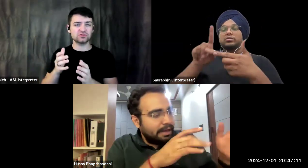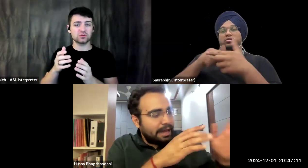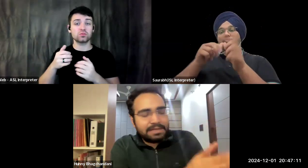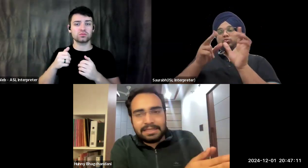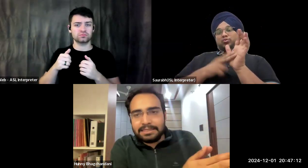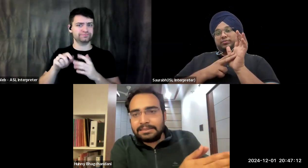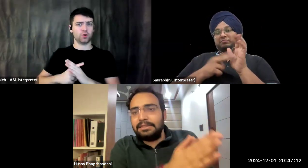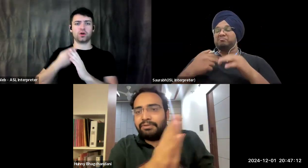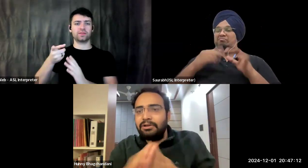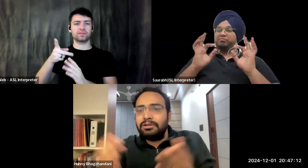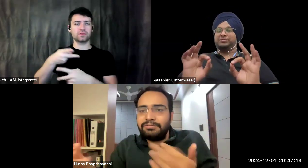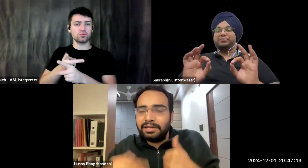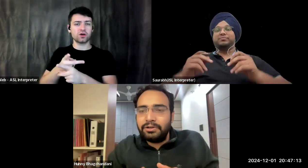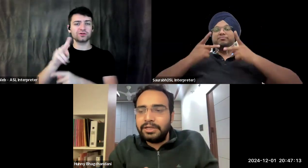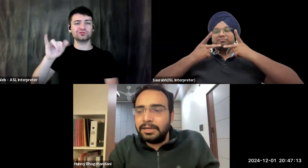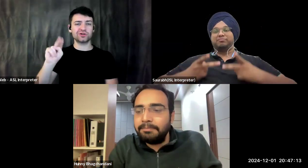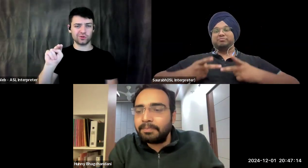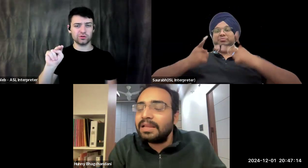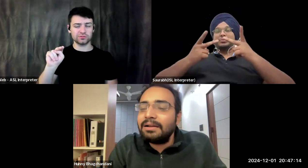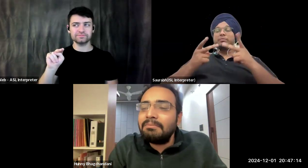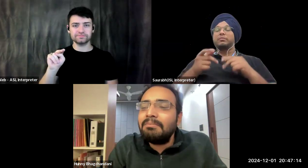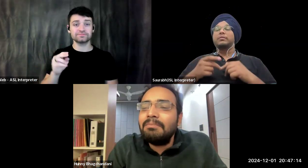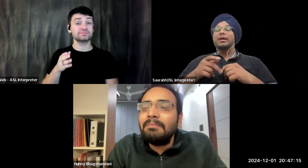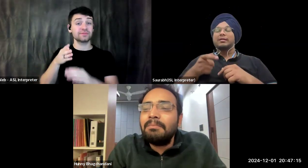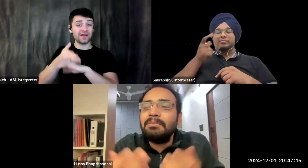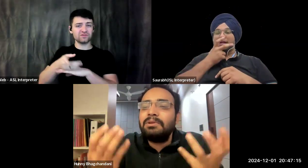After this we got very good